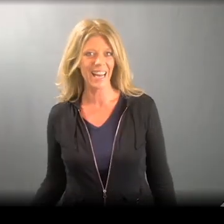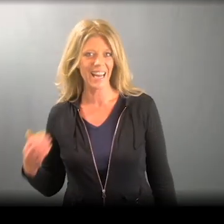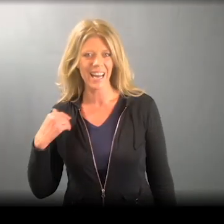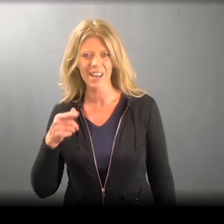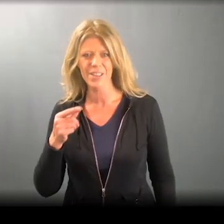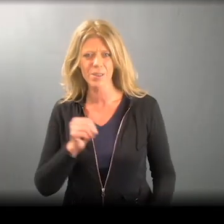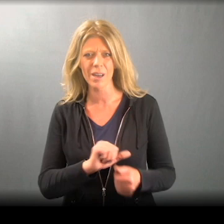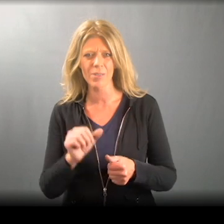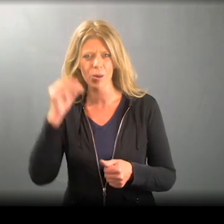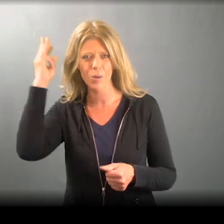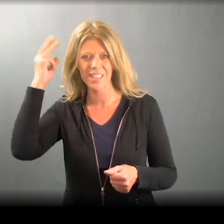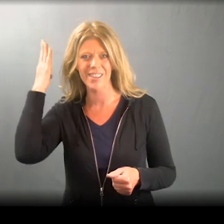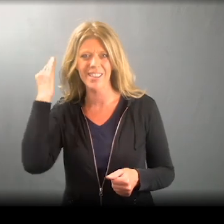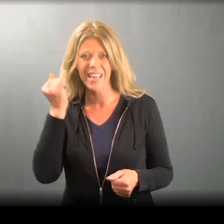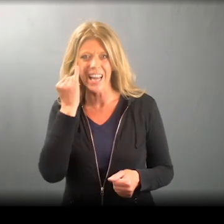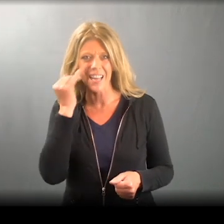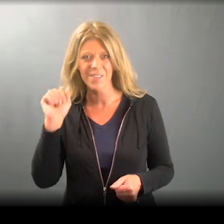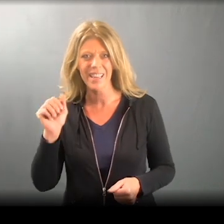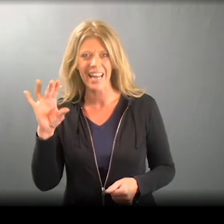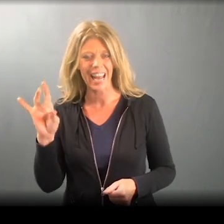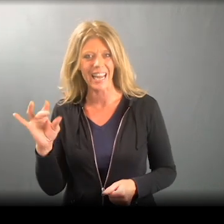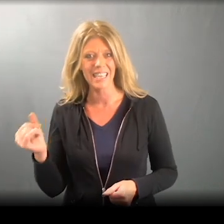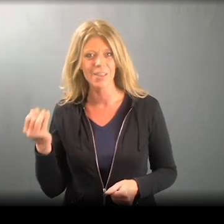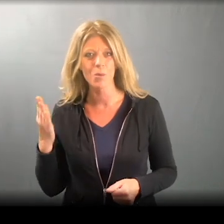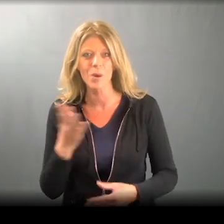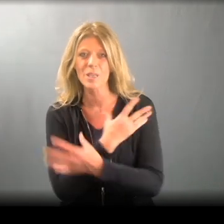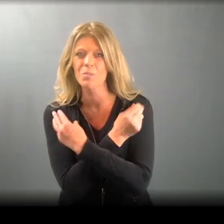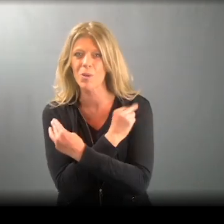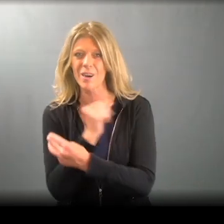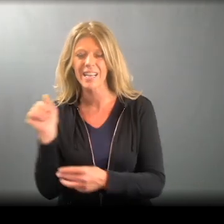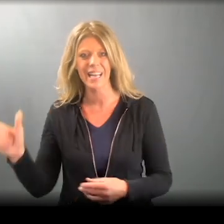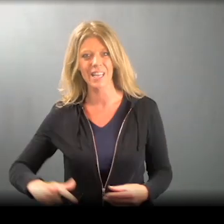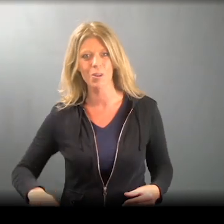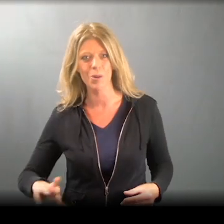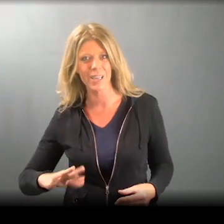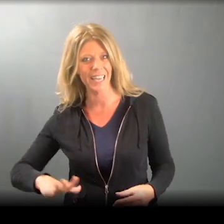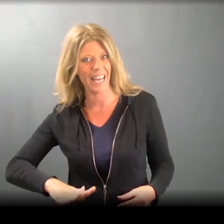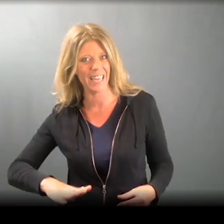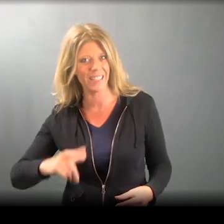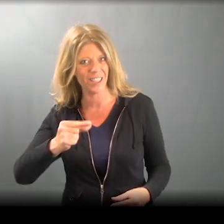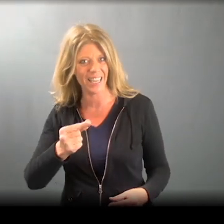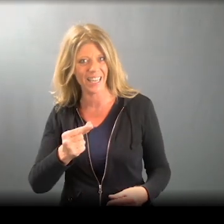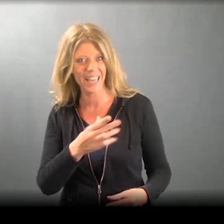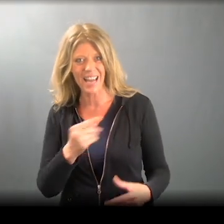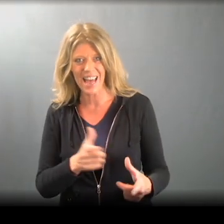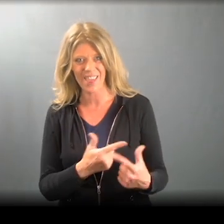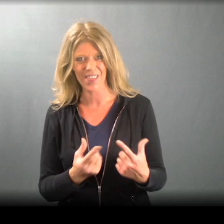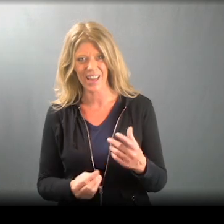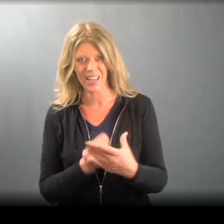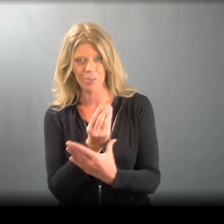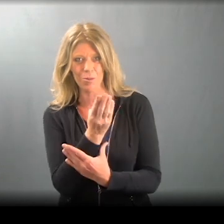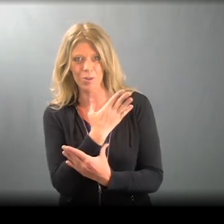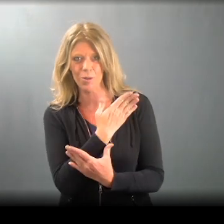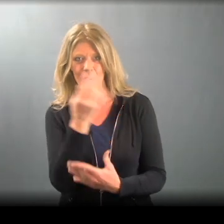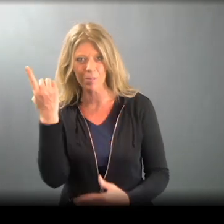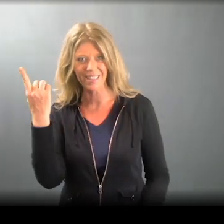Have Have you Have you ever Have you ever wondered Have you ever wondered if Have you ever wondered if an Have you ever wondered if an 8 Have you ever wondered if an 8 was Have you ever wondered if an 8 was born Have you ever wondered if an 8 was born a Have you ever wondered if an 8 was born a lowercase Have you ever wondered if an 8 was born a lowercase g Have you ever wondered if an 8 was born a lowercase g and Have you ever wondered if an 8 was born a lowercase g and then Have you ever wondered if an 8 was born a lowercase g and then grew